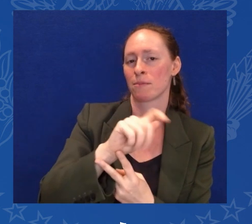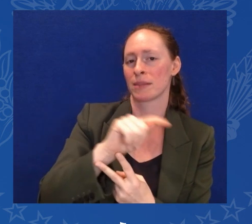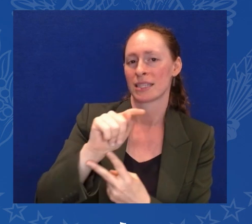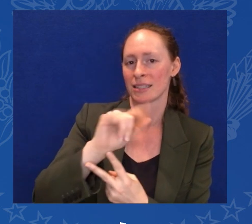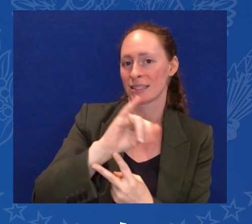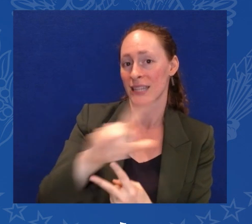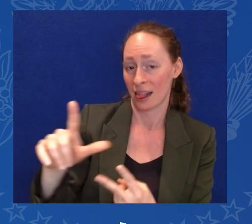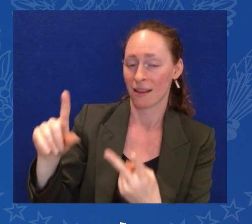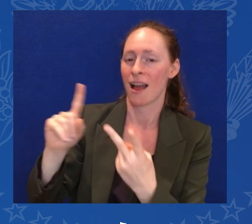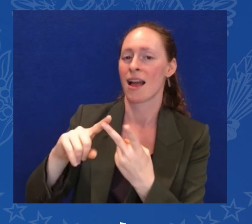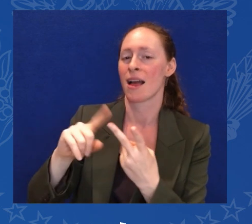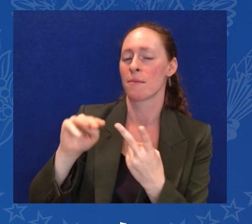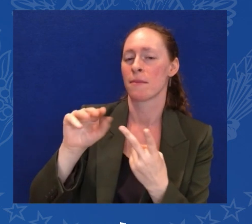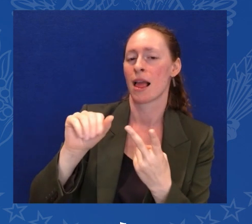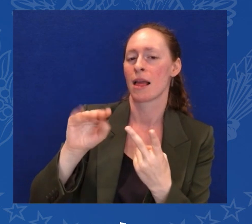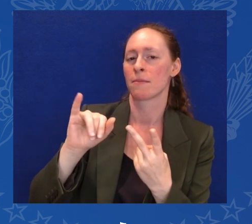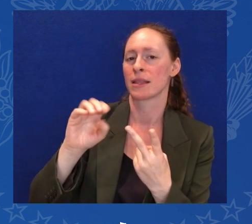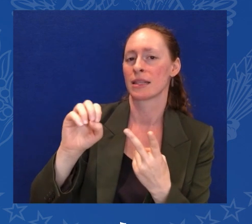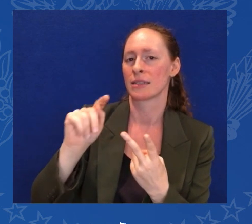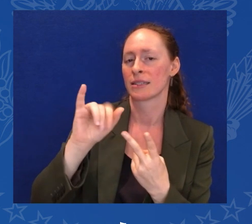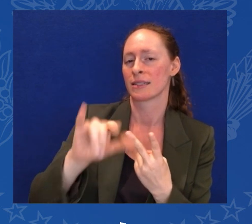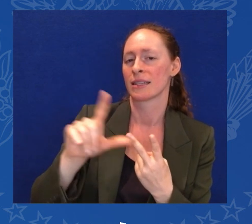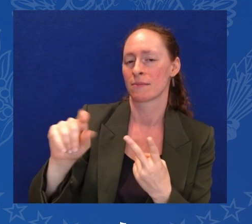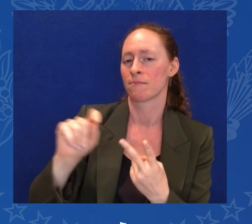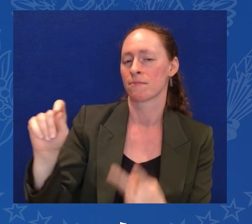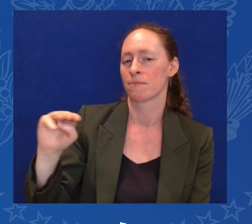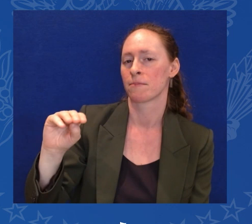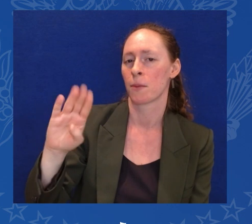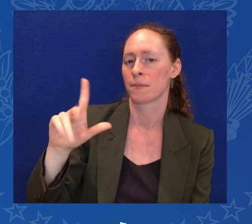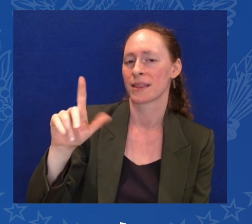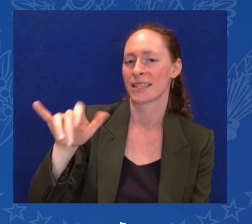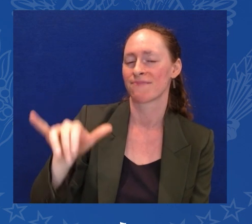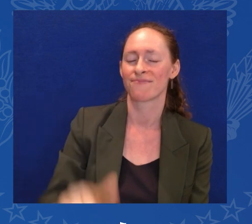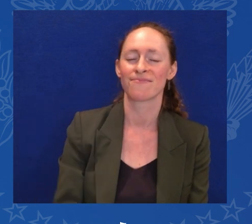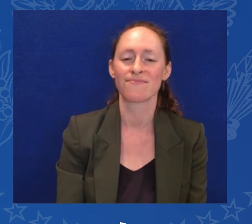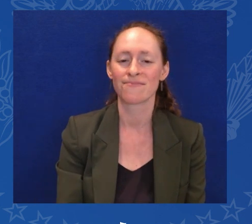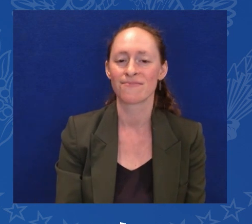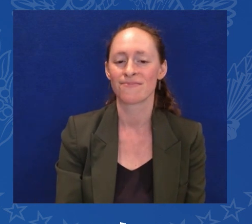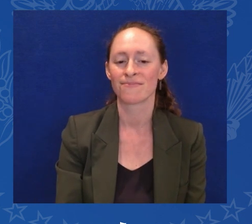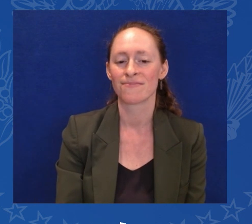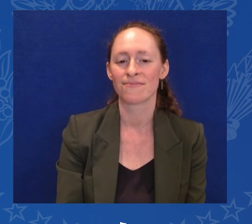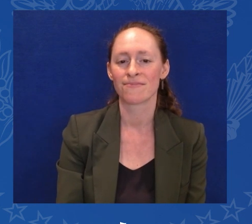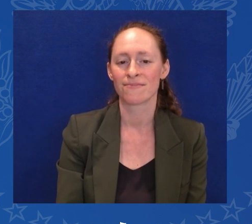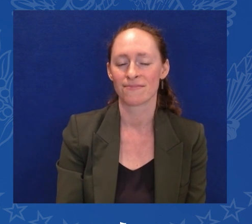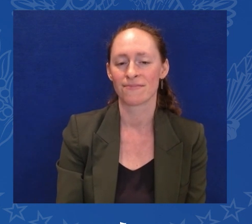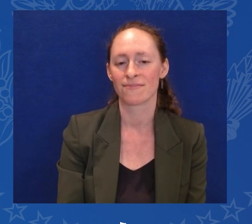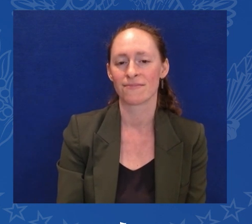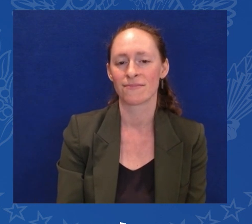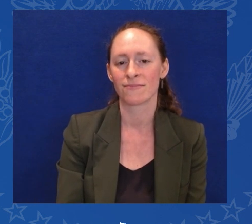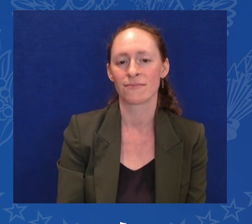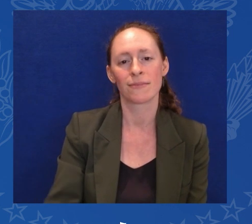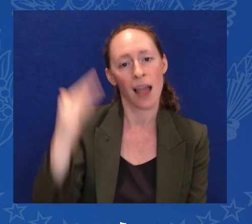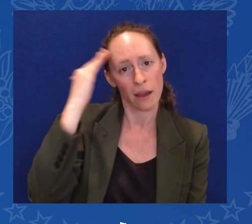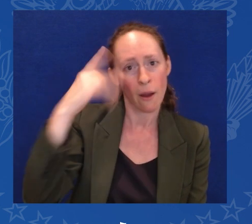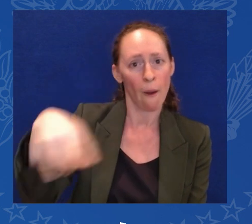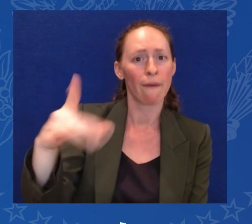I know I'm considered too much of an optimist, but I believe if we keep pushing, we're going to continue to make progress.